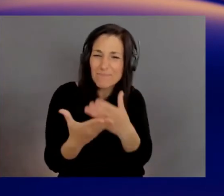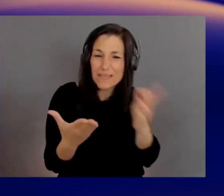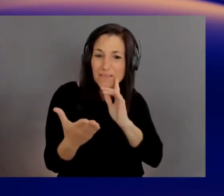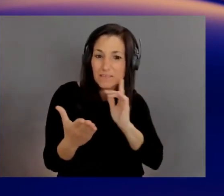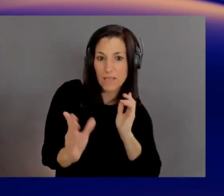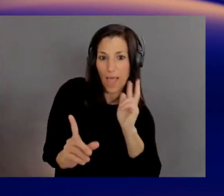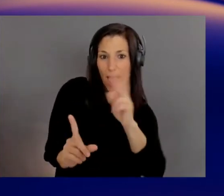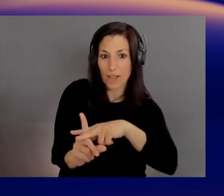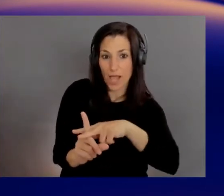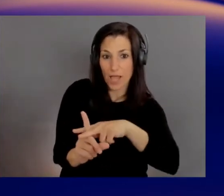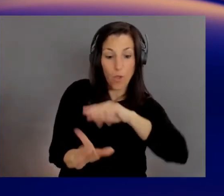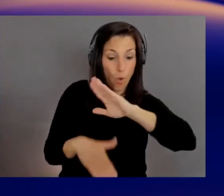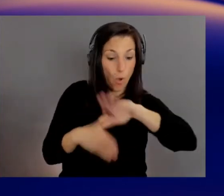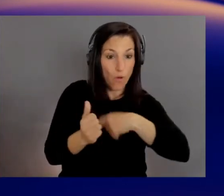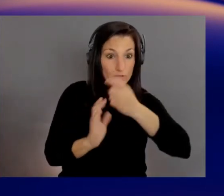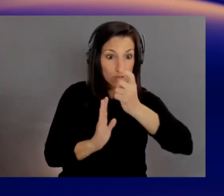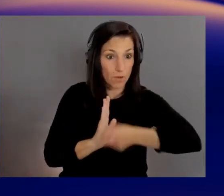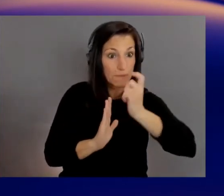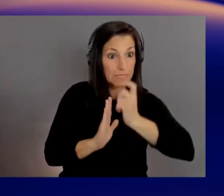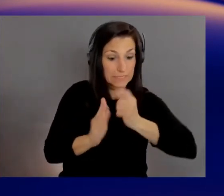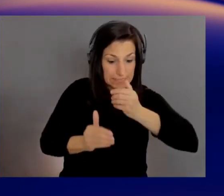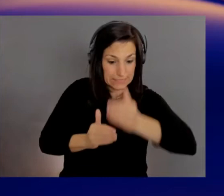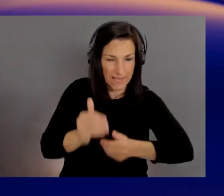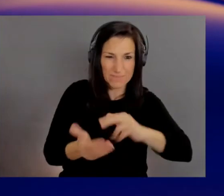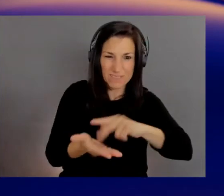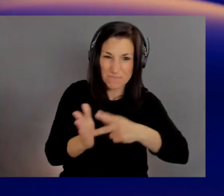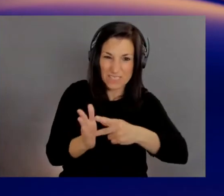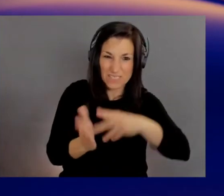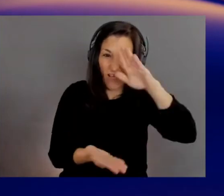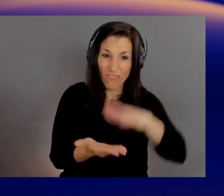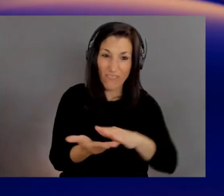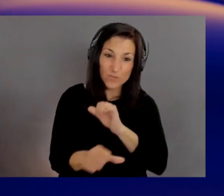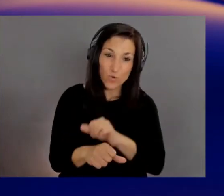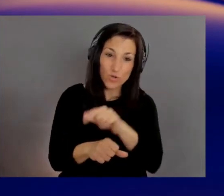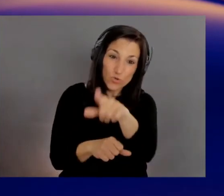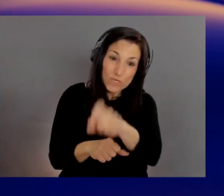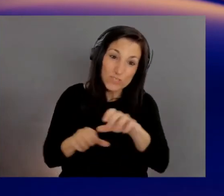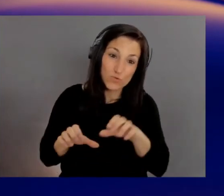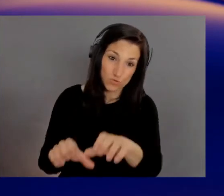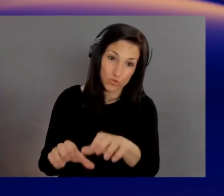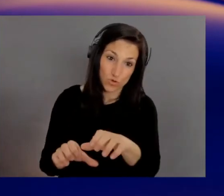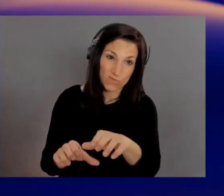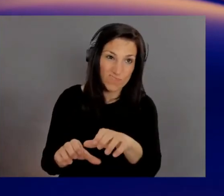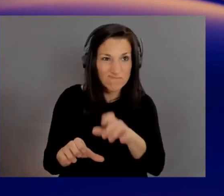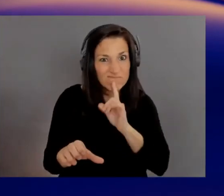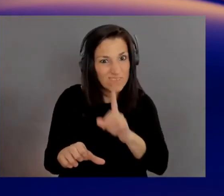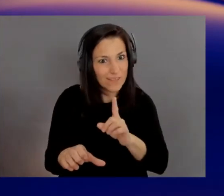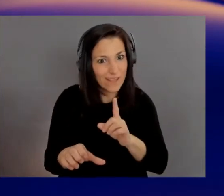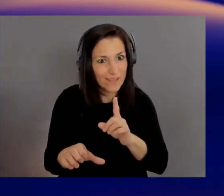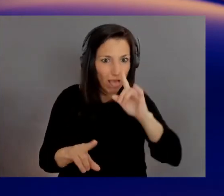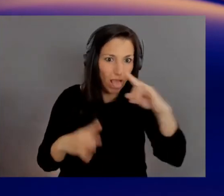Number one takes away work from you that really is not that interesting. Let's be honest. But number two